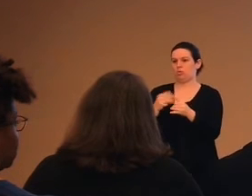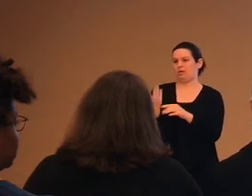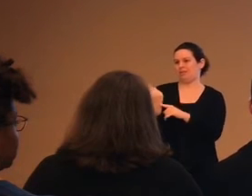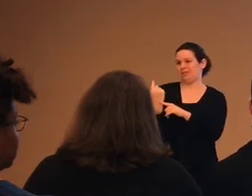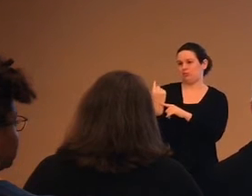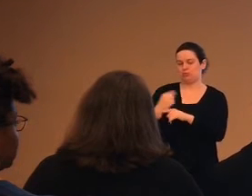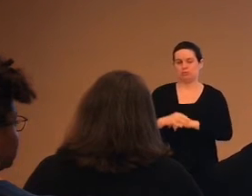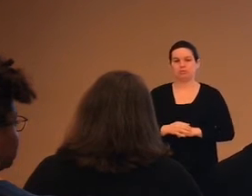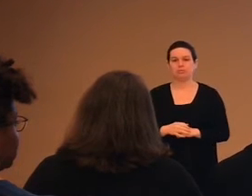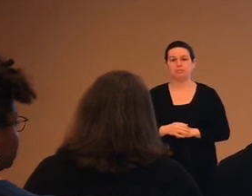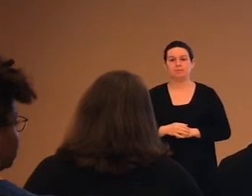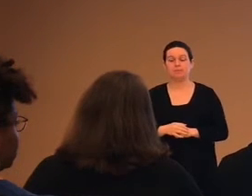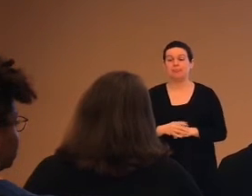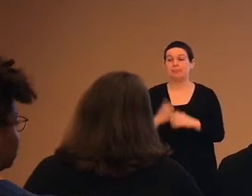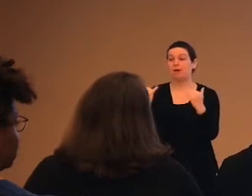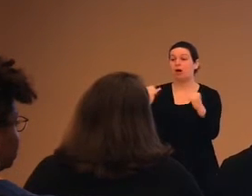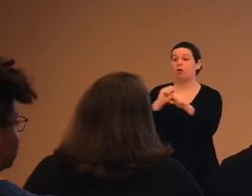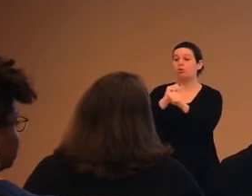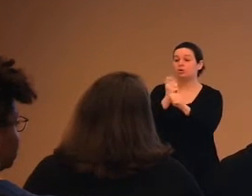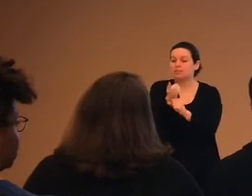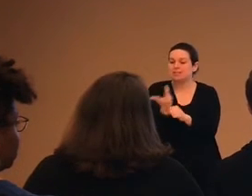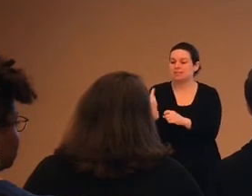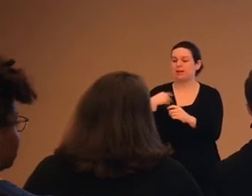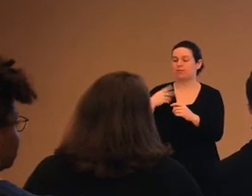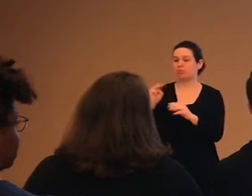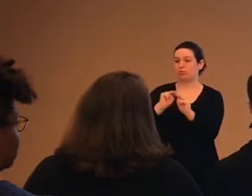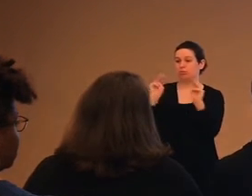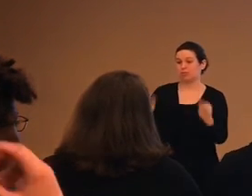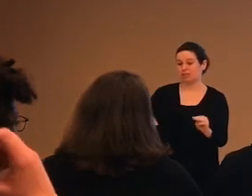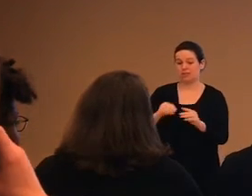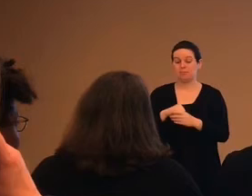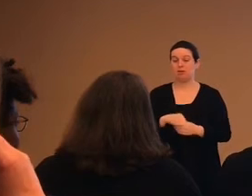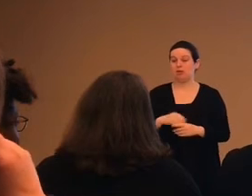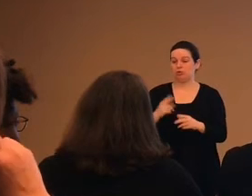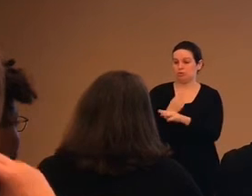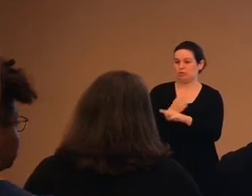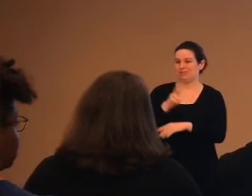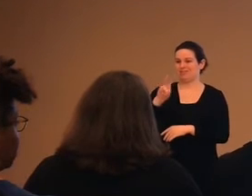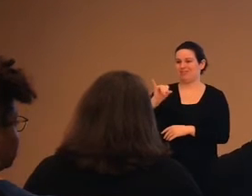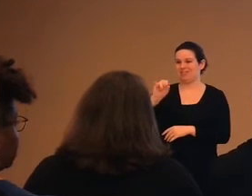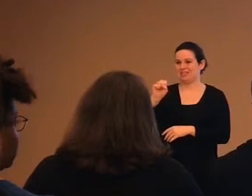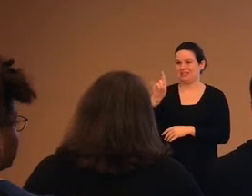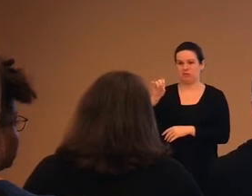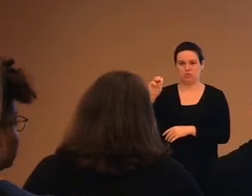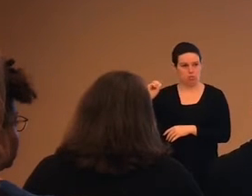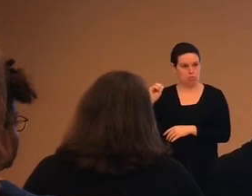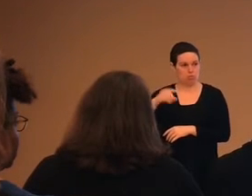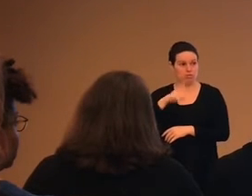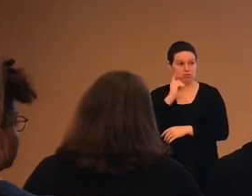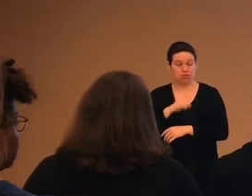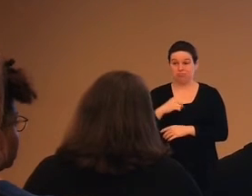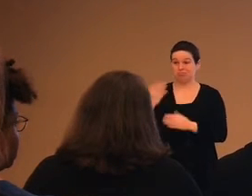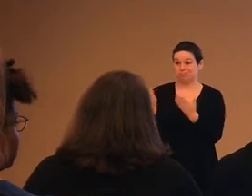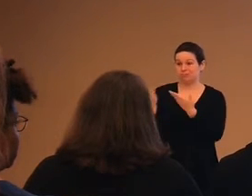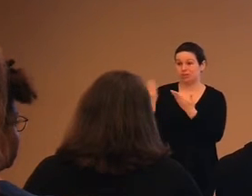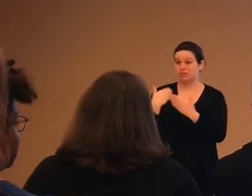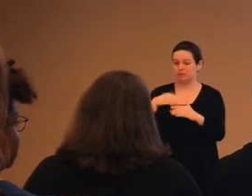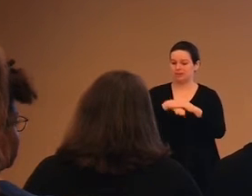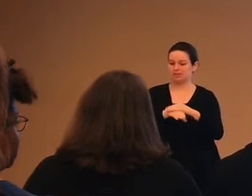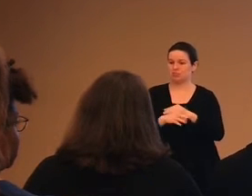He currently works with several museums and vendors using video services to make their museums and exhibits accessible to the deaf and hard of hearing